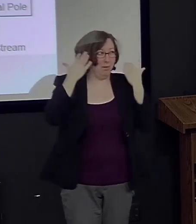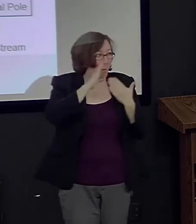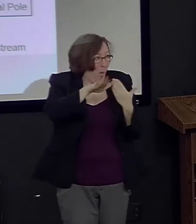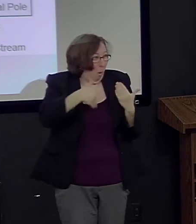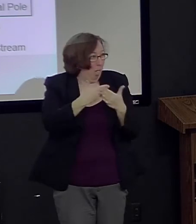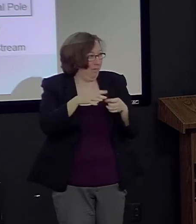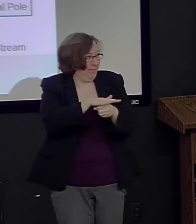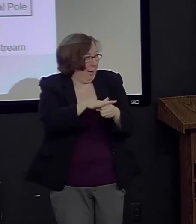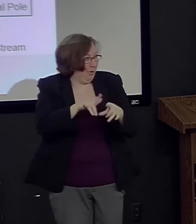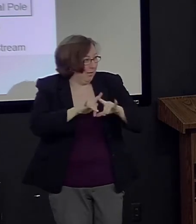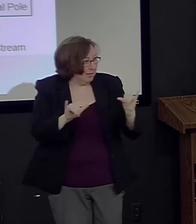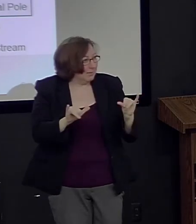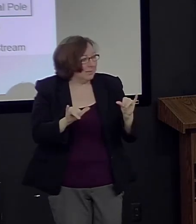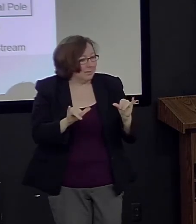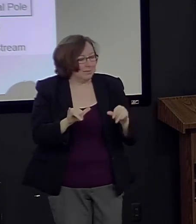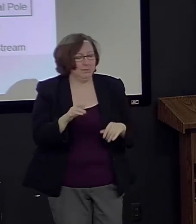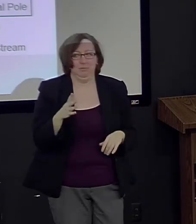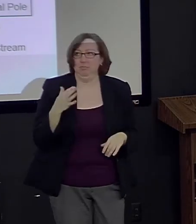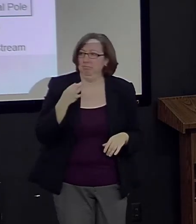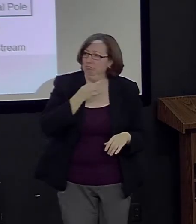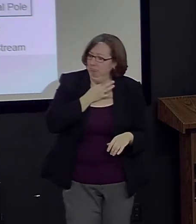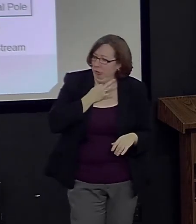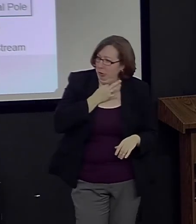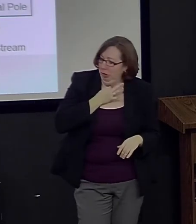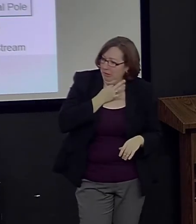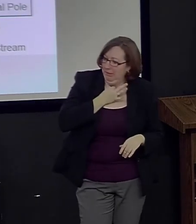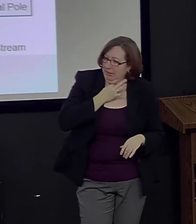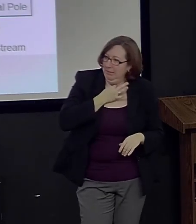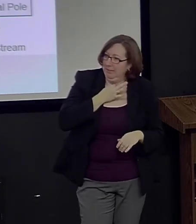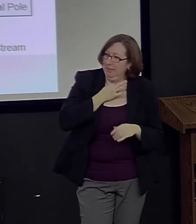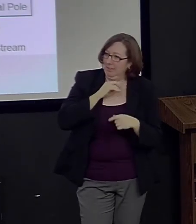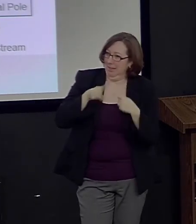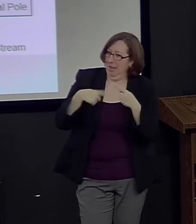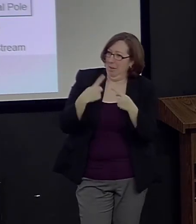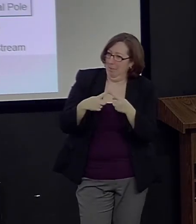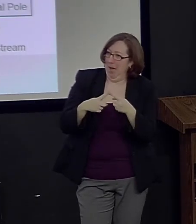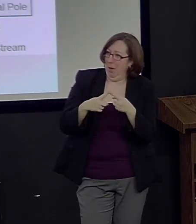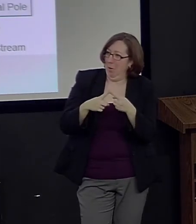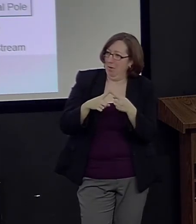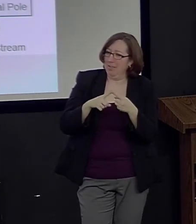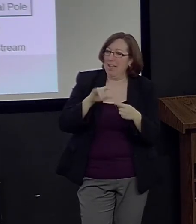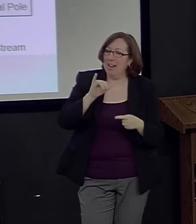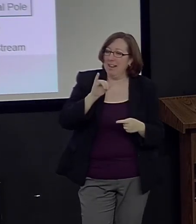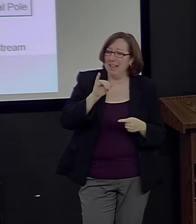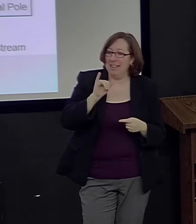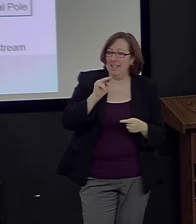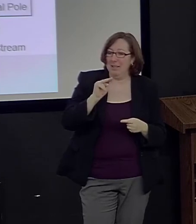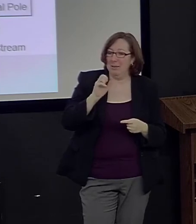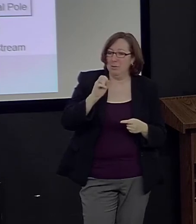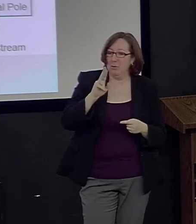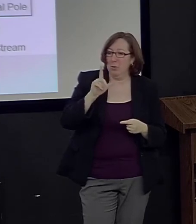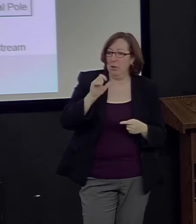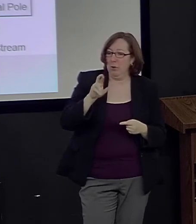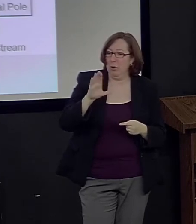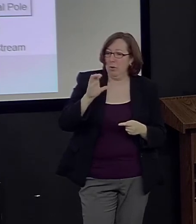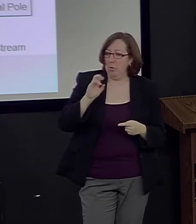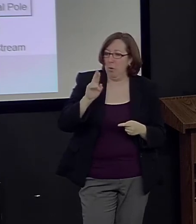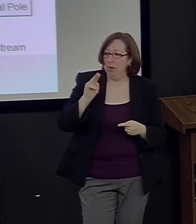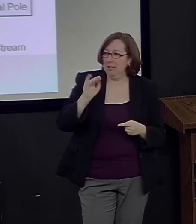and I'm really curious about that insular cortex for memory.